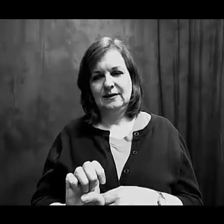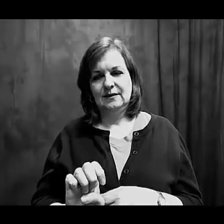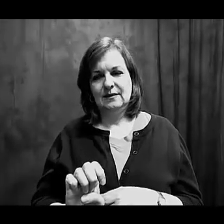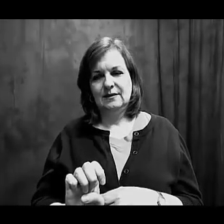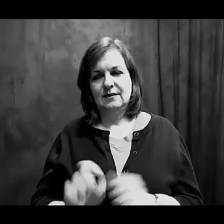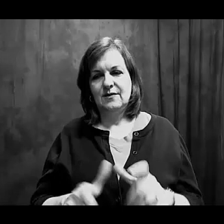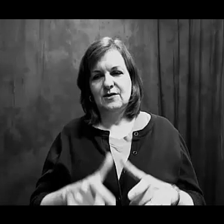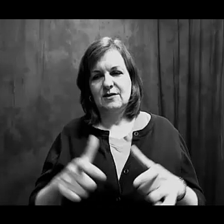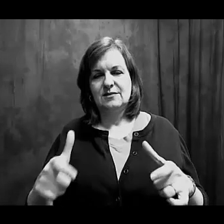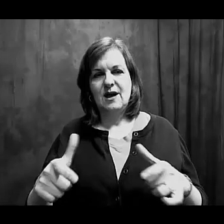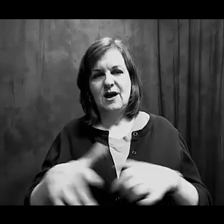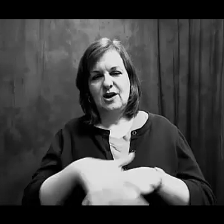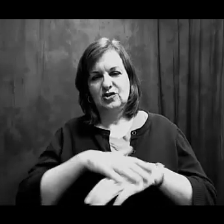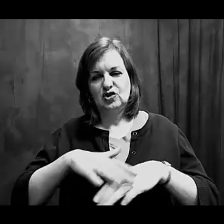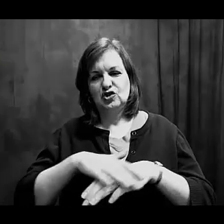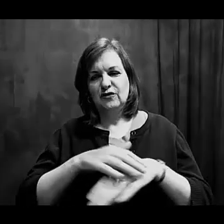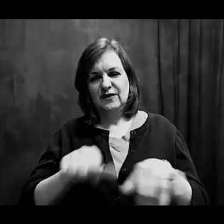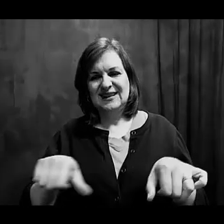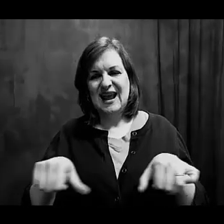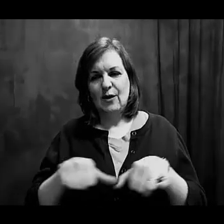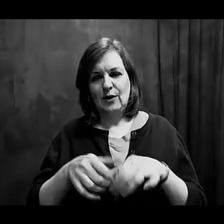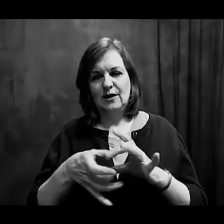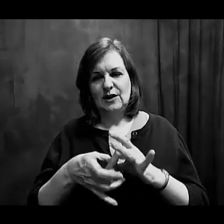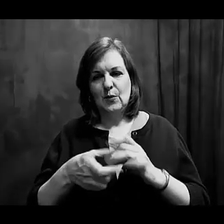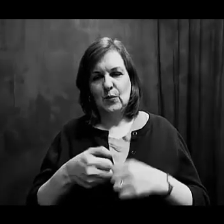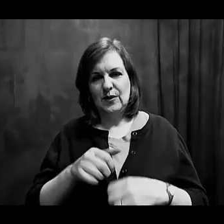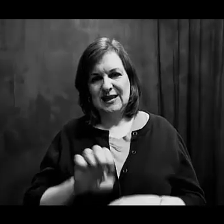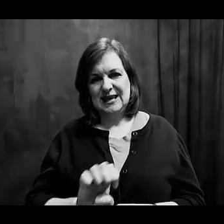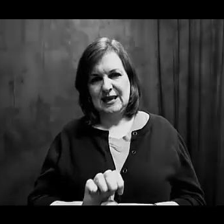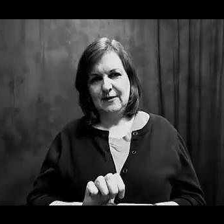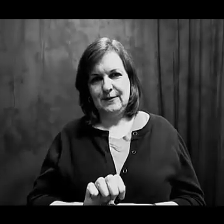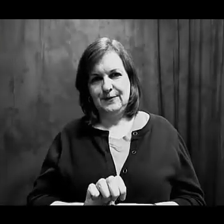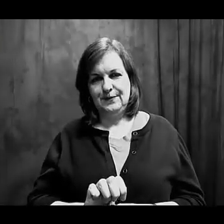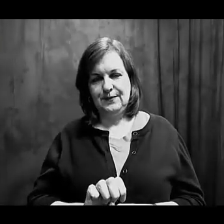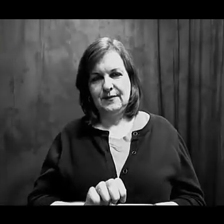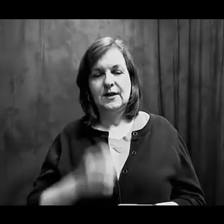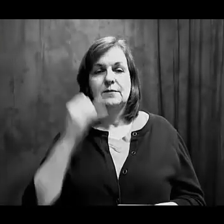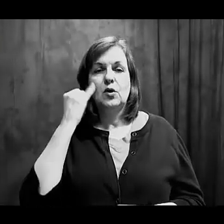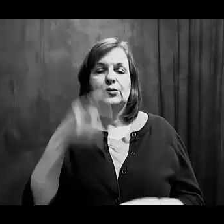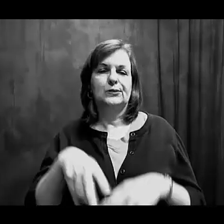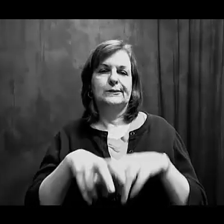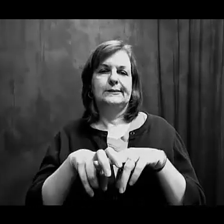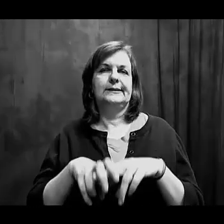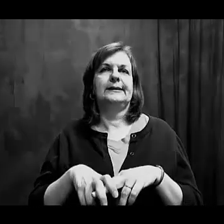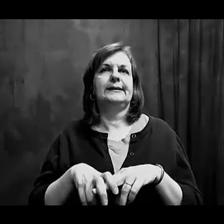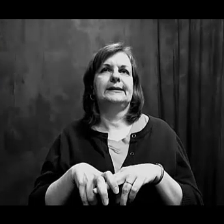surface area associated with that so this is what you get -- so if you're sitting for a long time